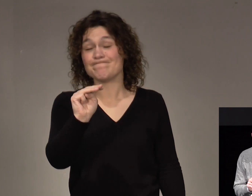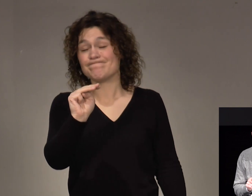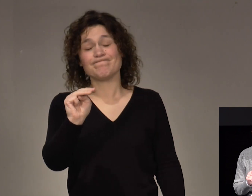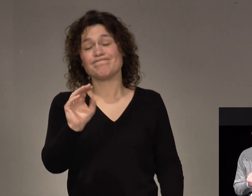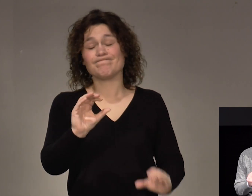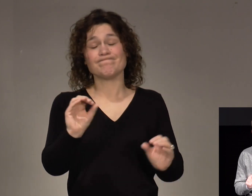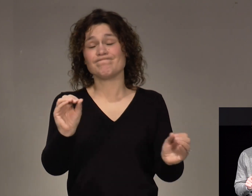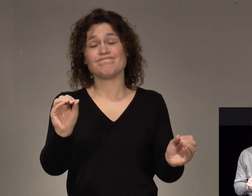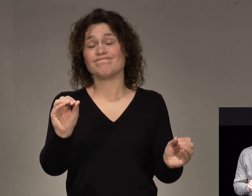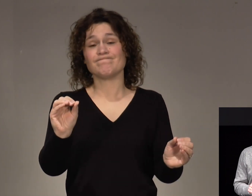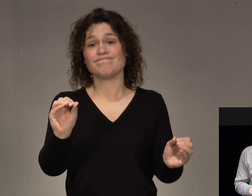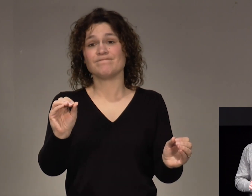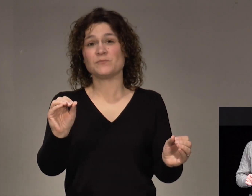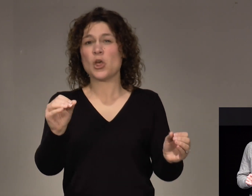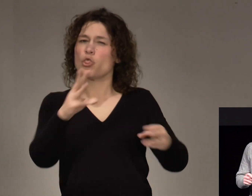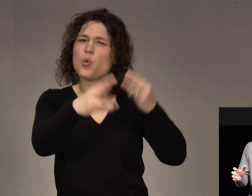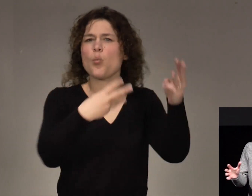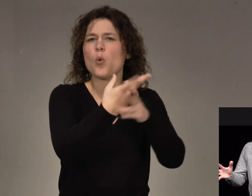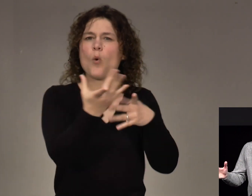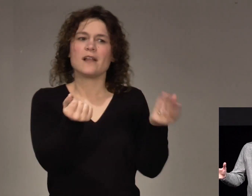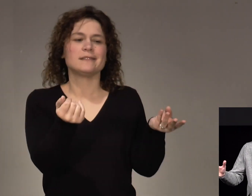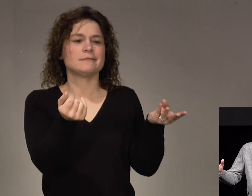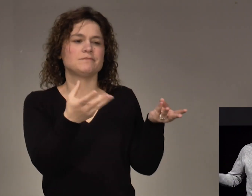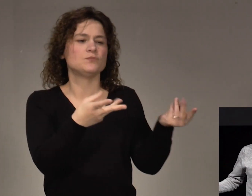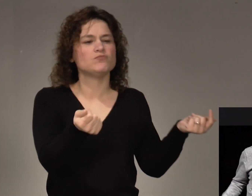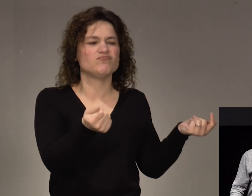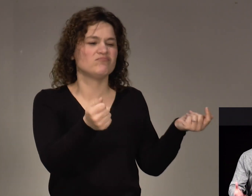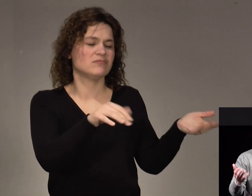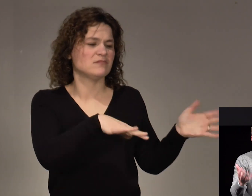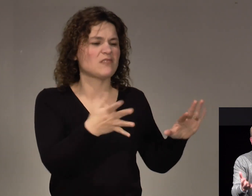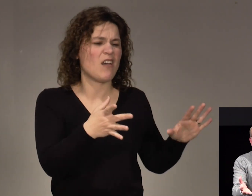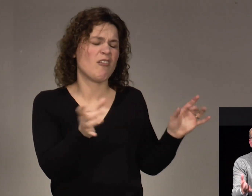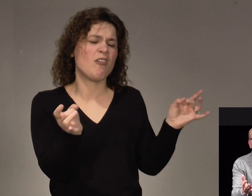death to no good because people just don't have good news. But we have good